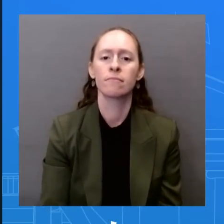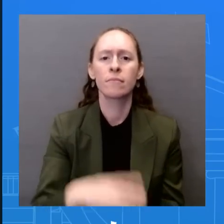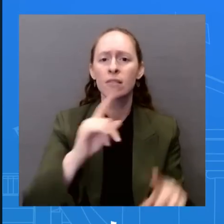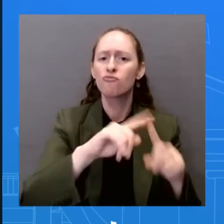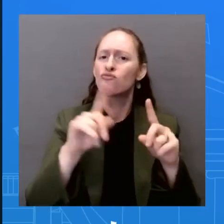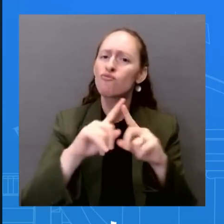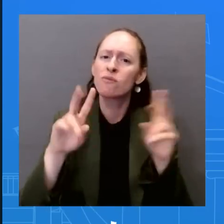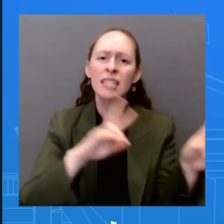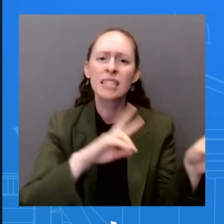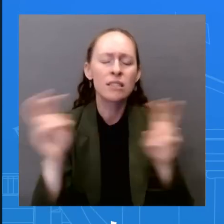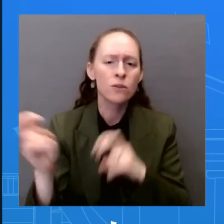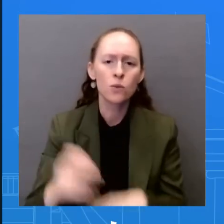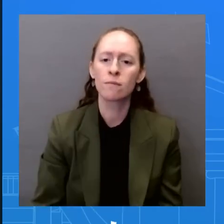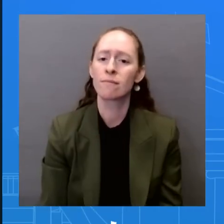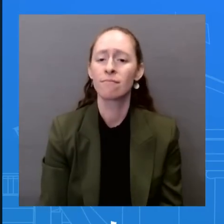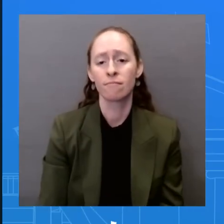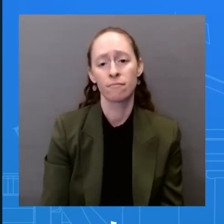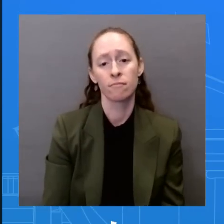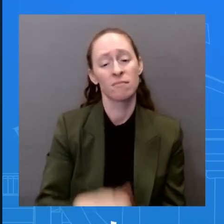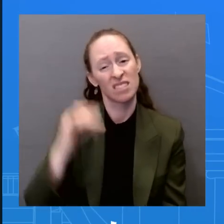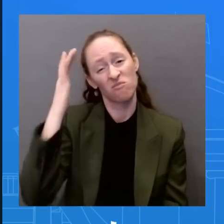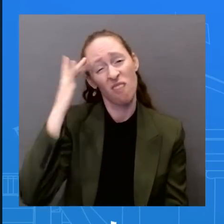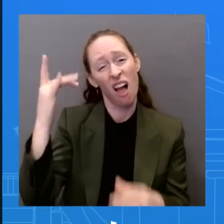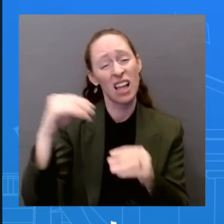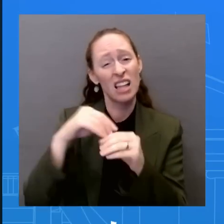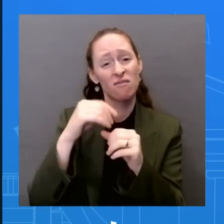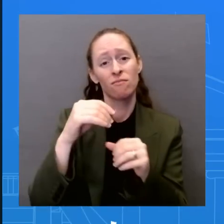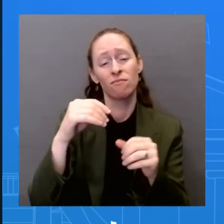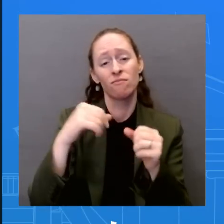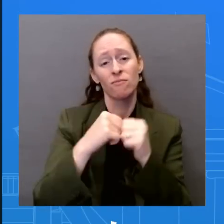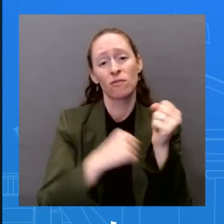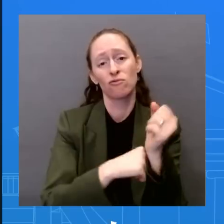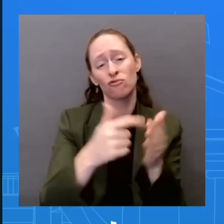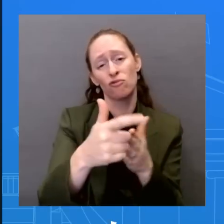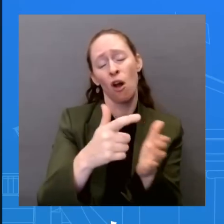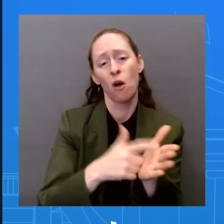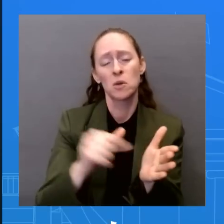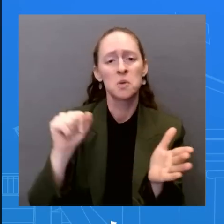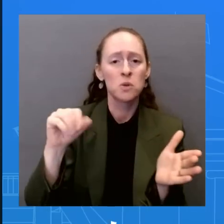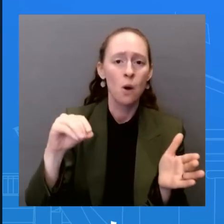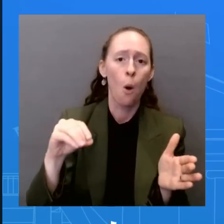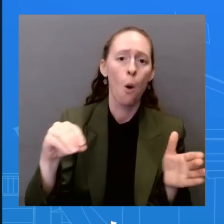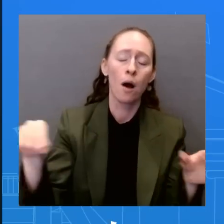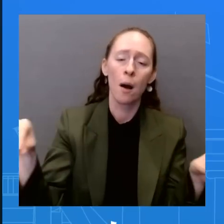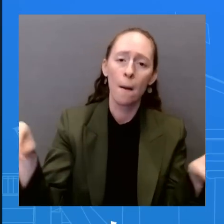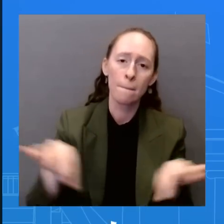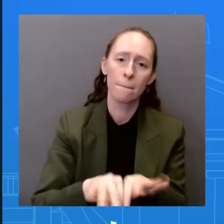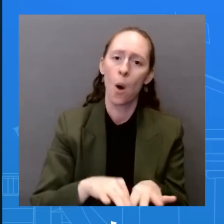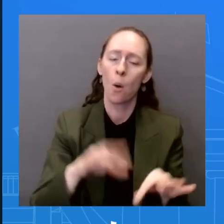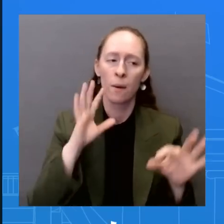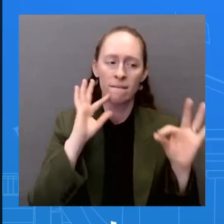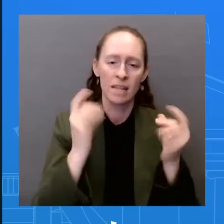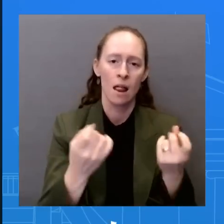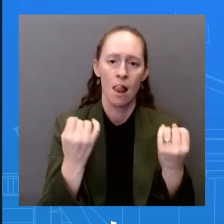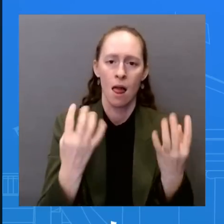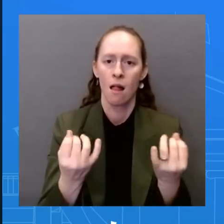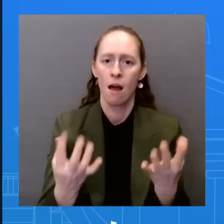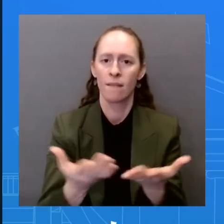is so critical, is so important. It's going to fix, you know, crumbling infrastructure that -- like we're seeing in Jackson.